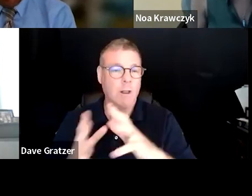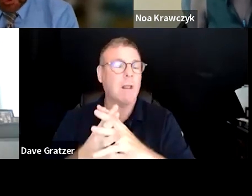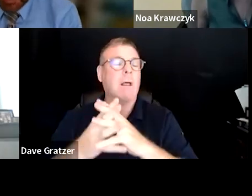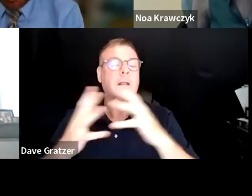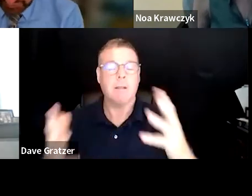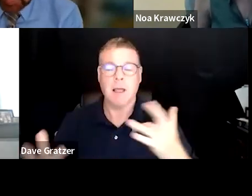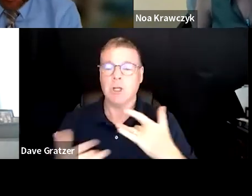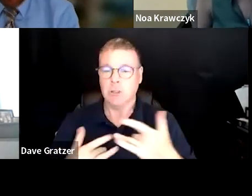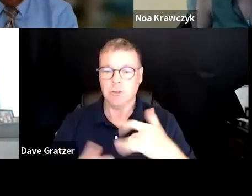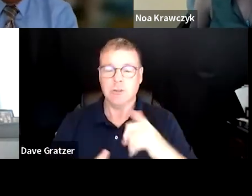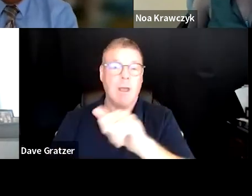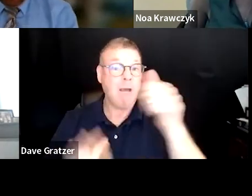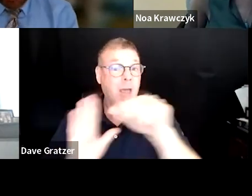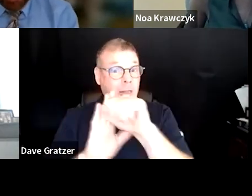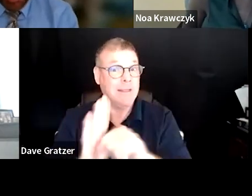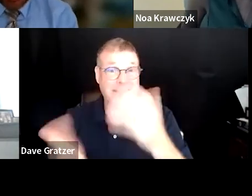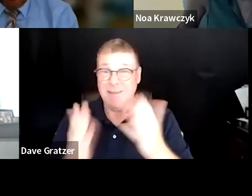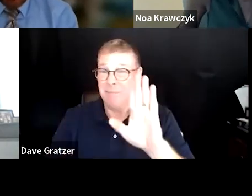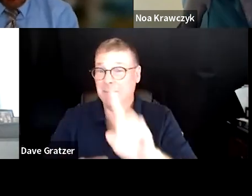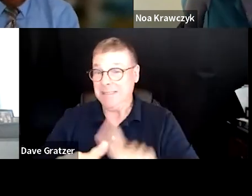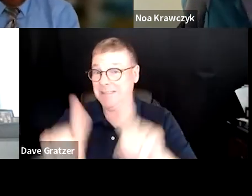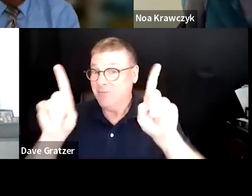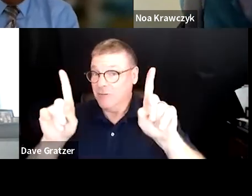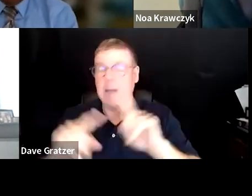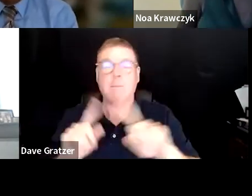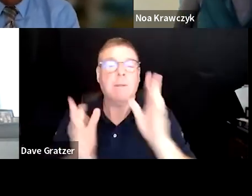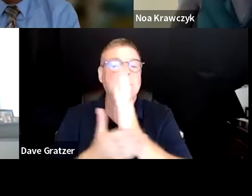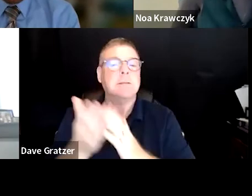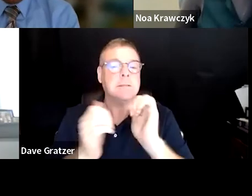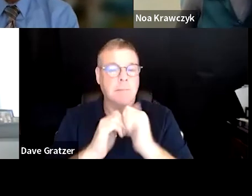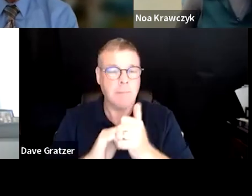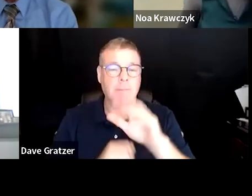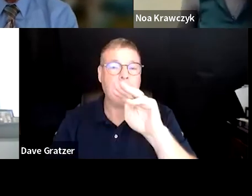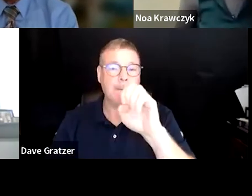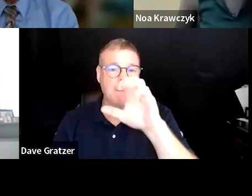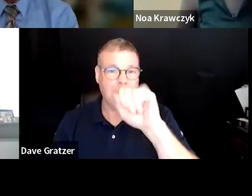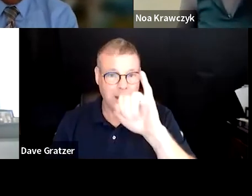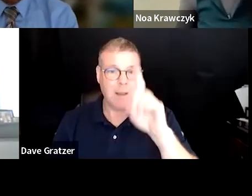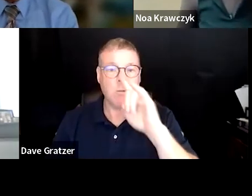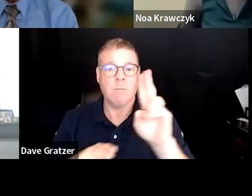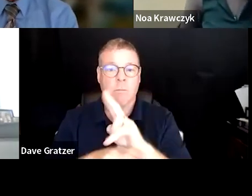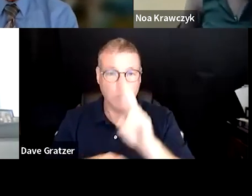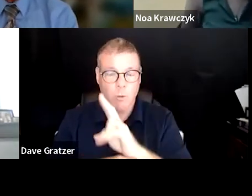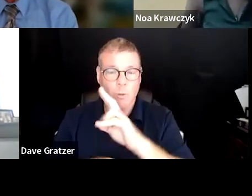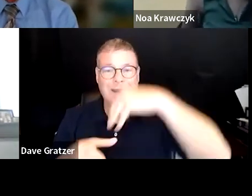other states may do it differently, that somehow Medicaid will be used inside the jails